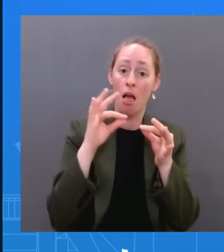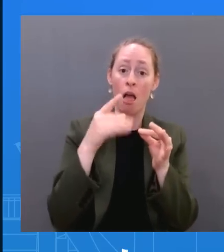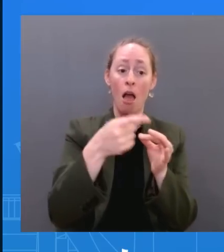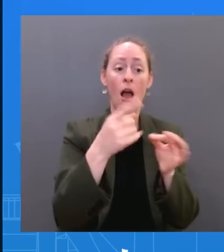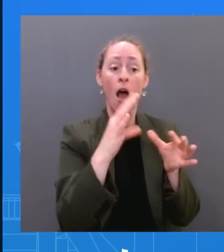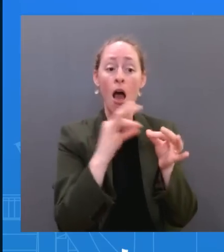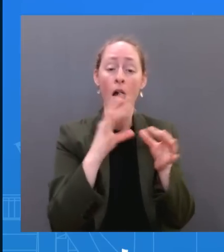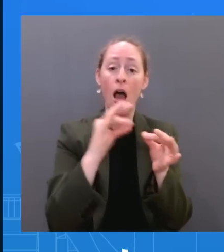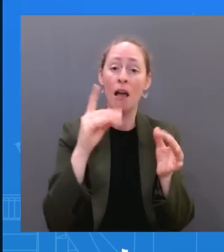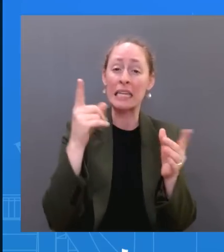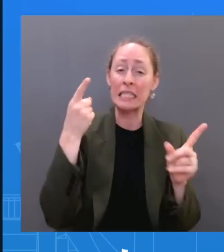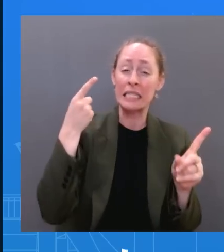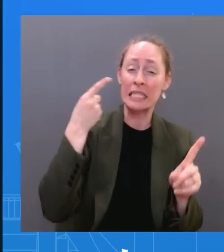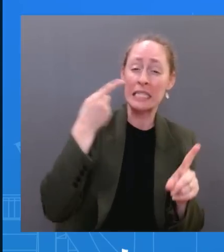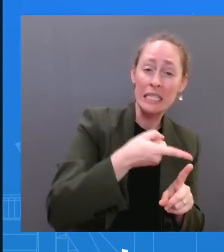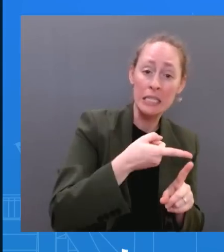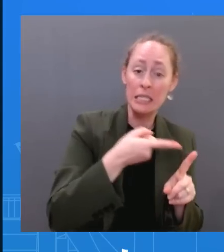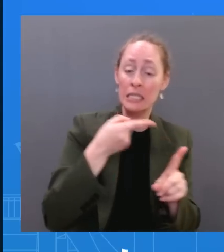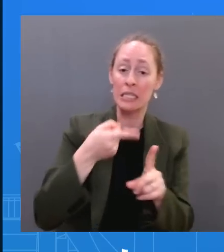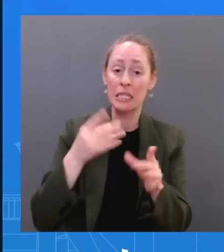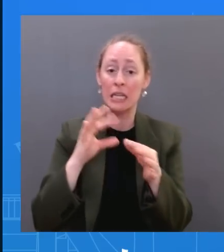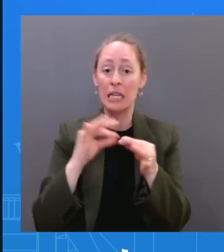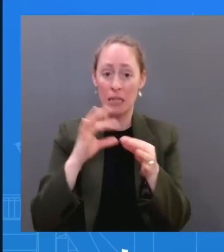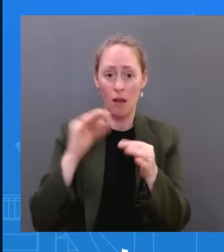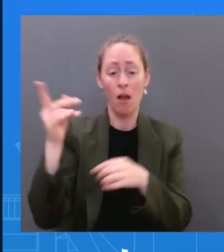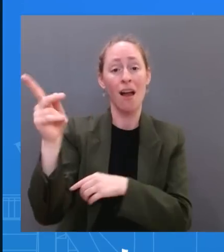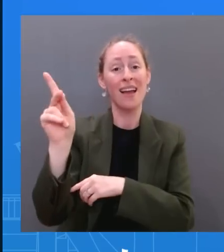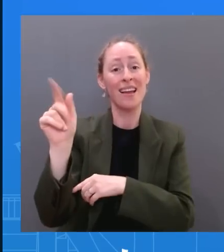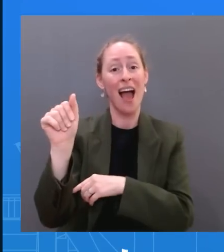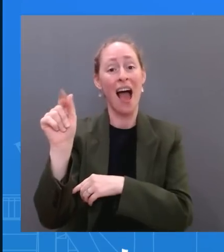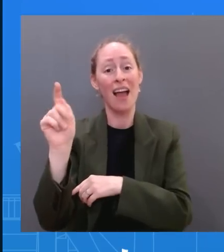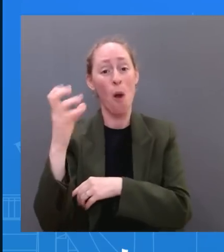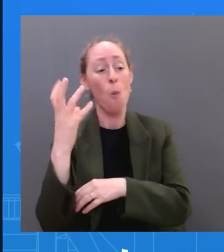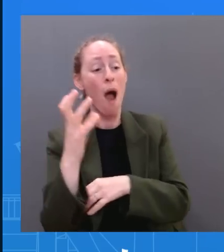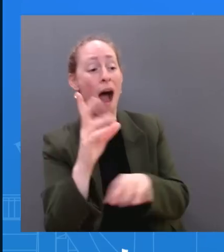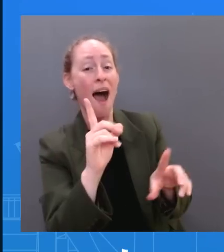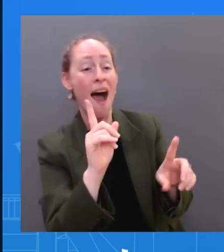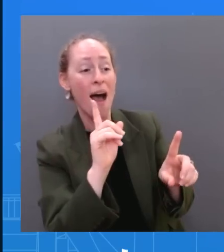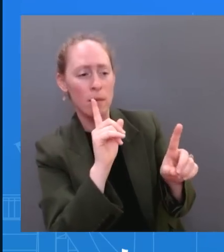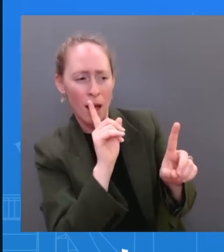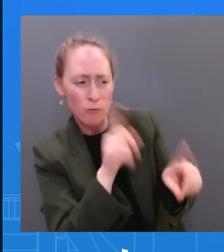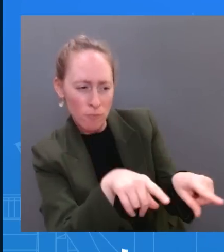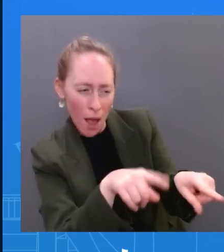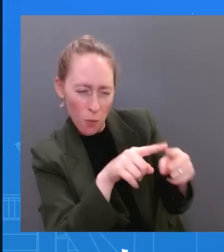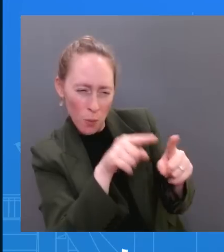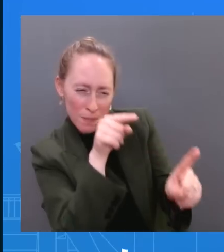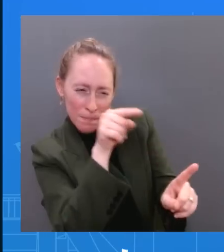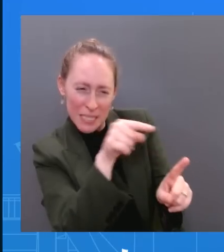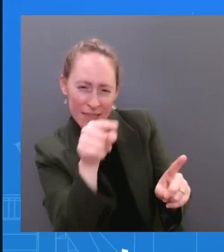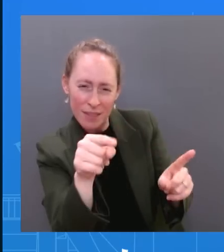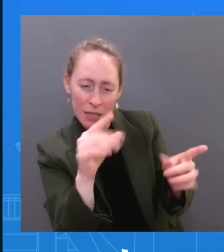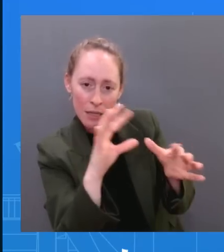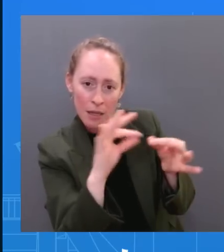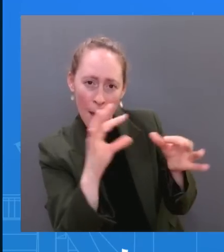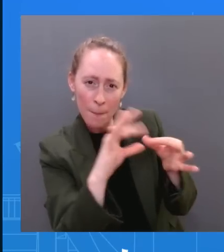to say that this President has not been focused is just not true. And even when Jen Klein was here after the President